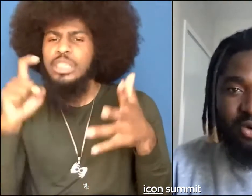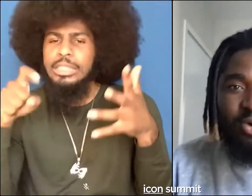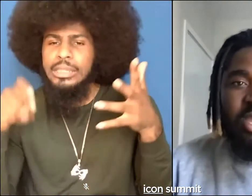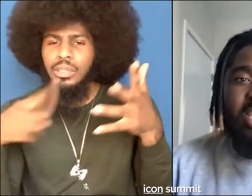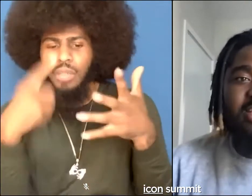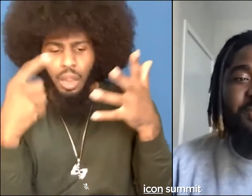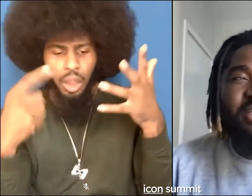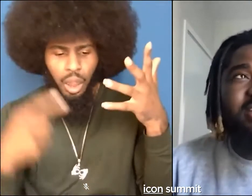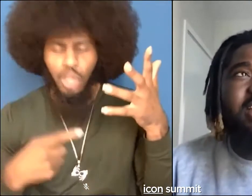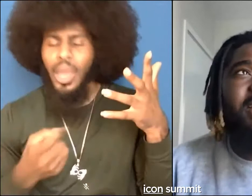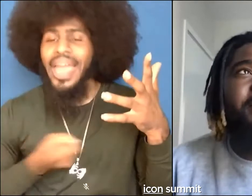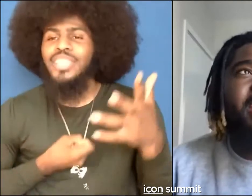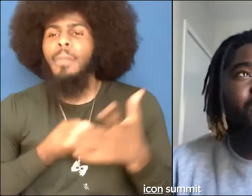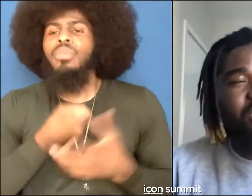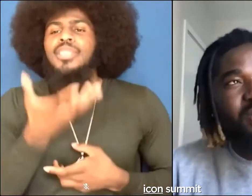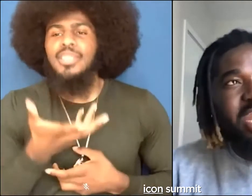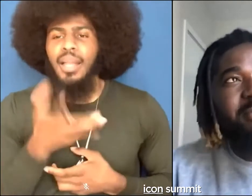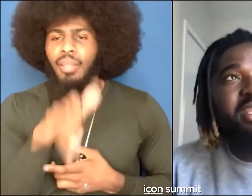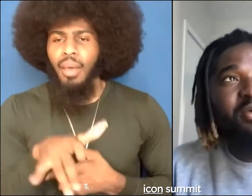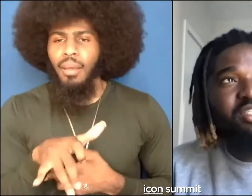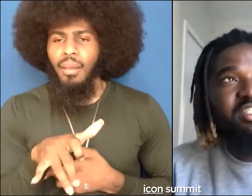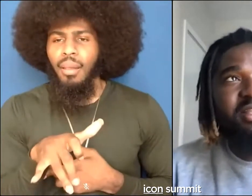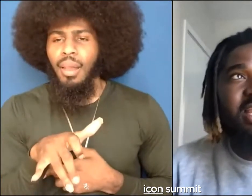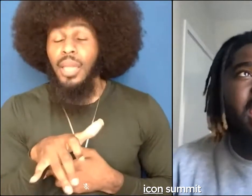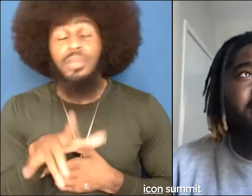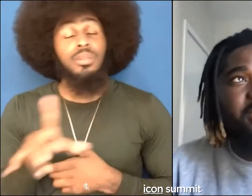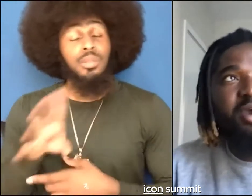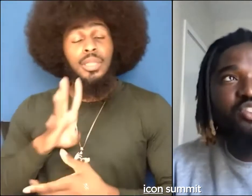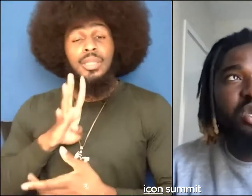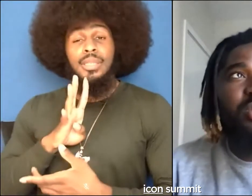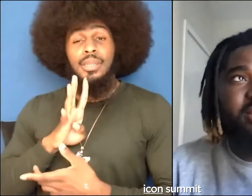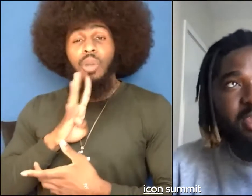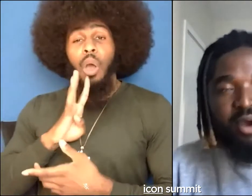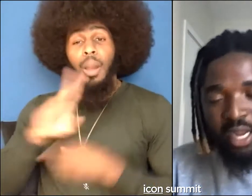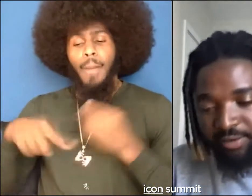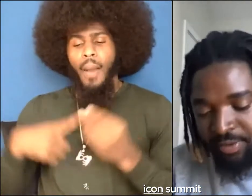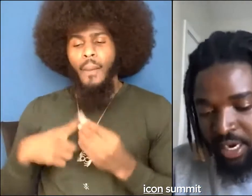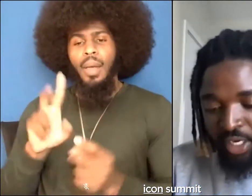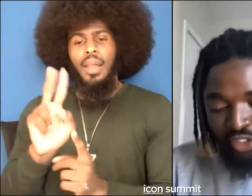or experiencing. And she talked about numbing, which is something that I think about as well, when I think about love.